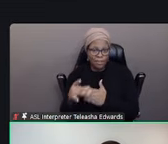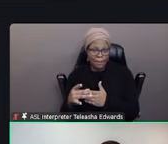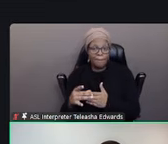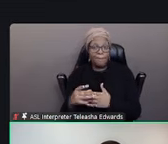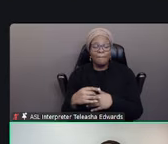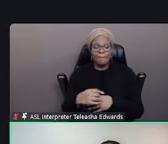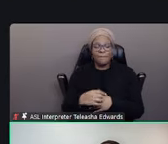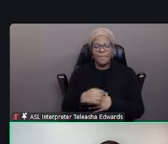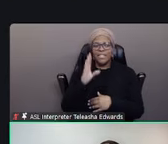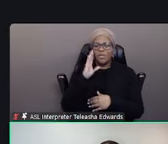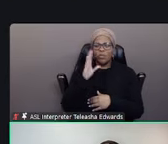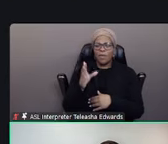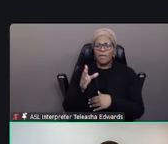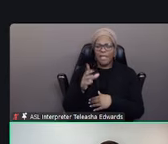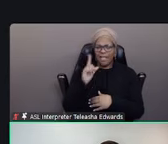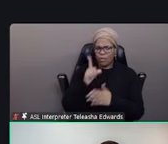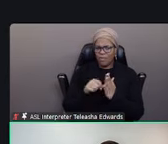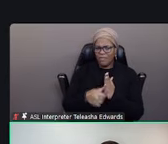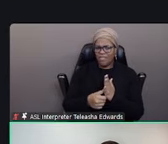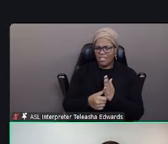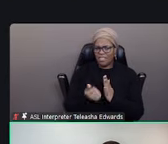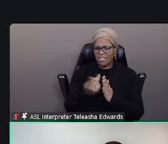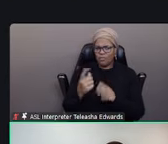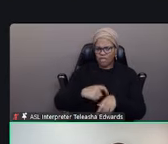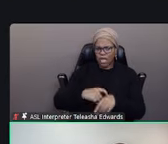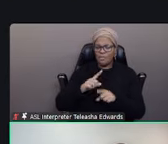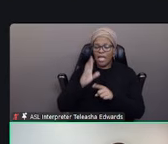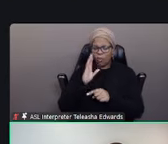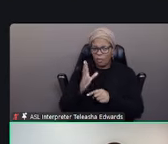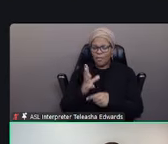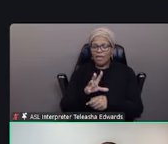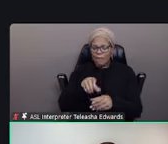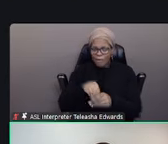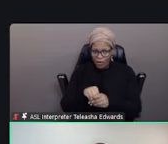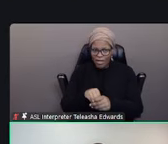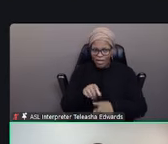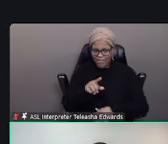emphasized a couple of times a part of the their establishing their governance